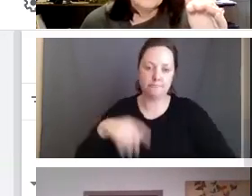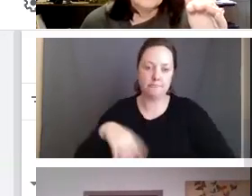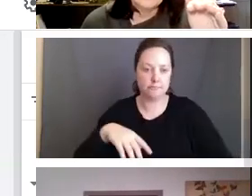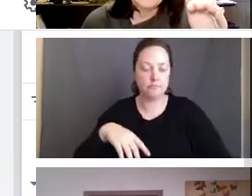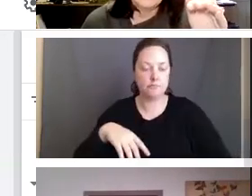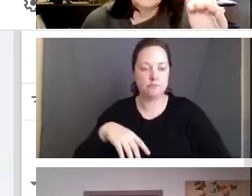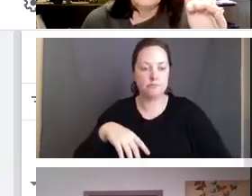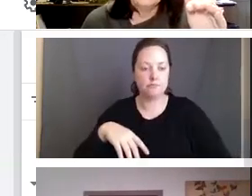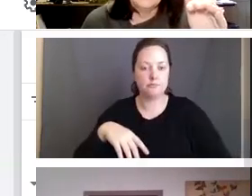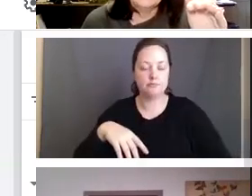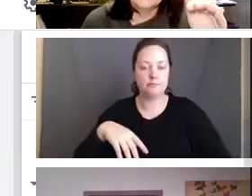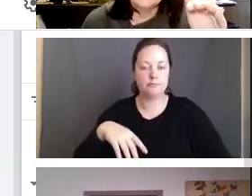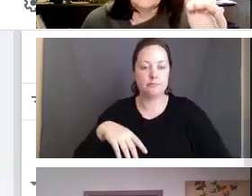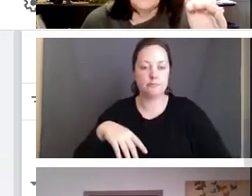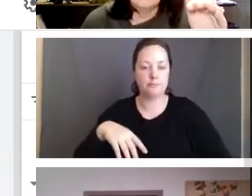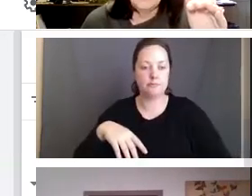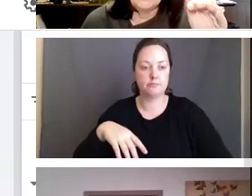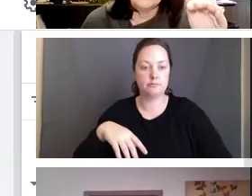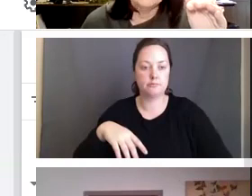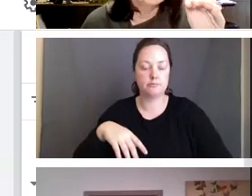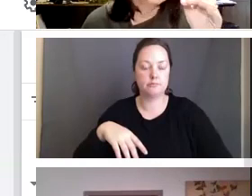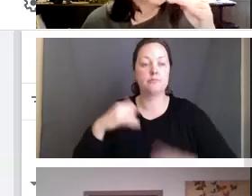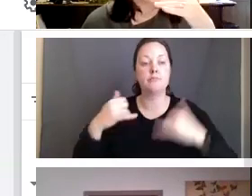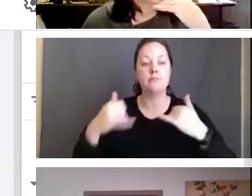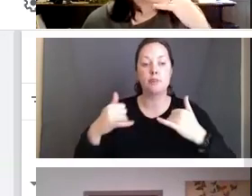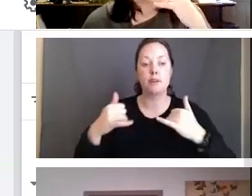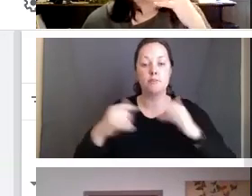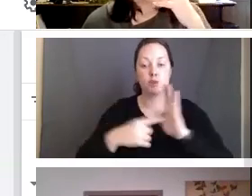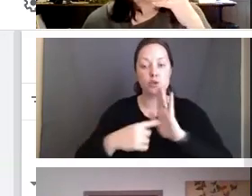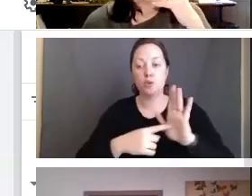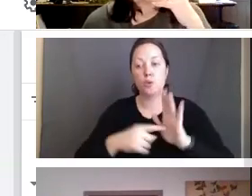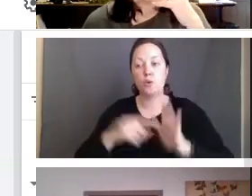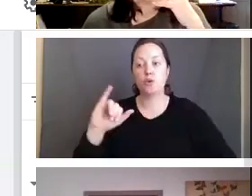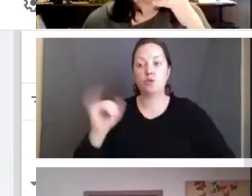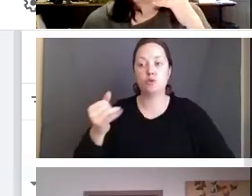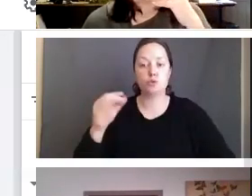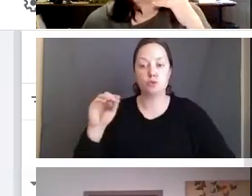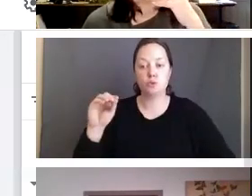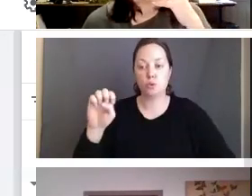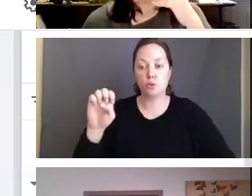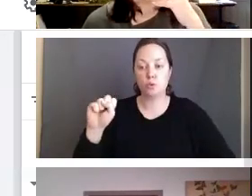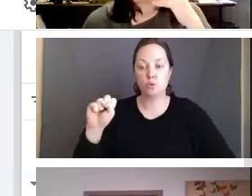Students may want to include videos of themselves at work sites, if that is the case a student